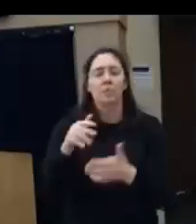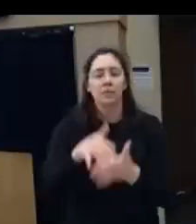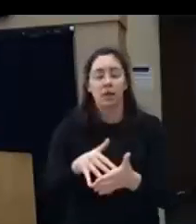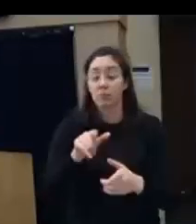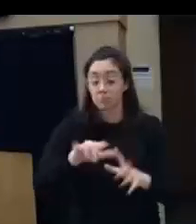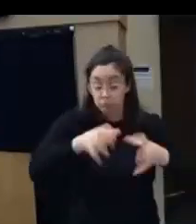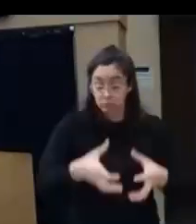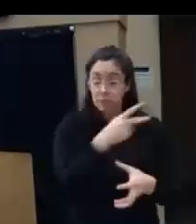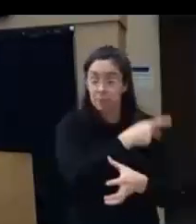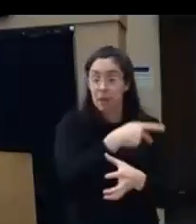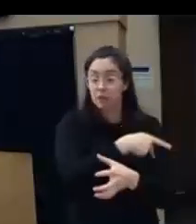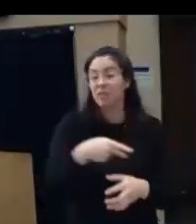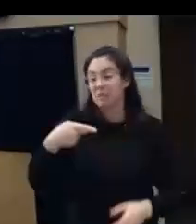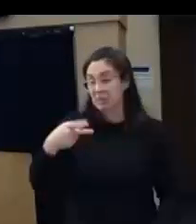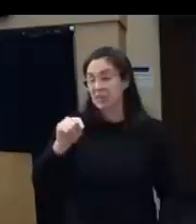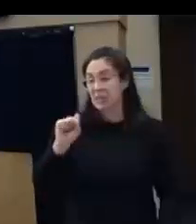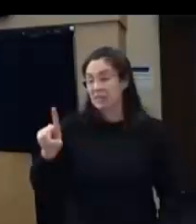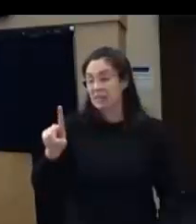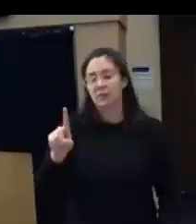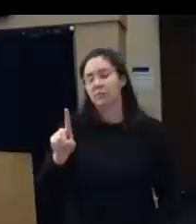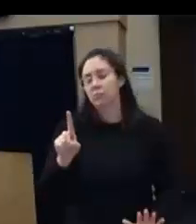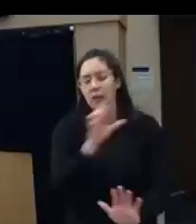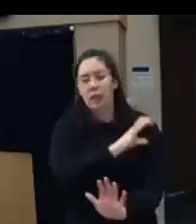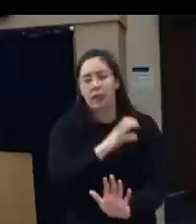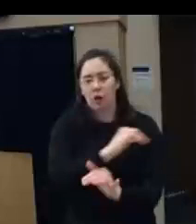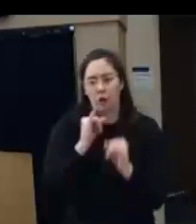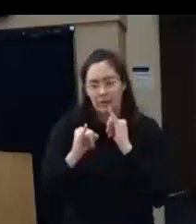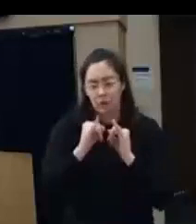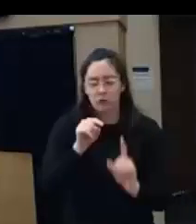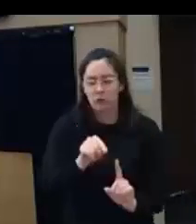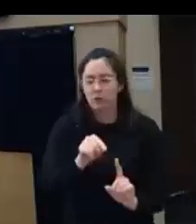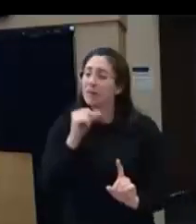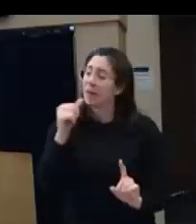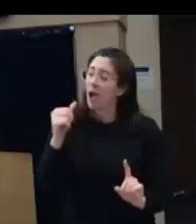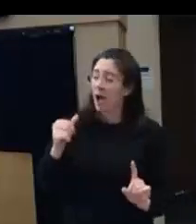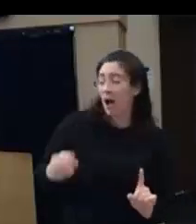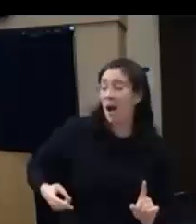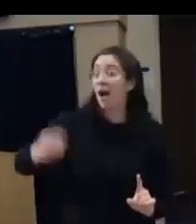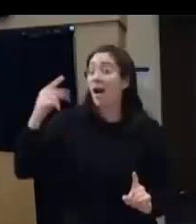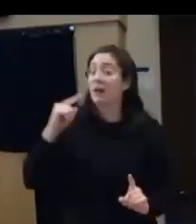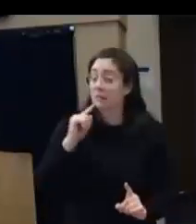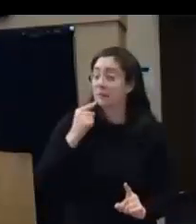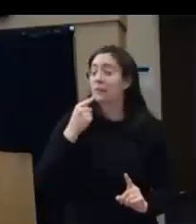cohort also PTSD Miss through clinical interview not way higher than the general population